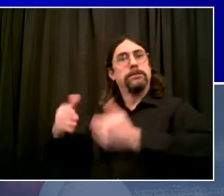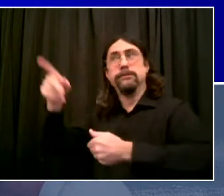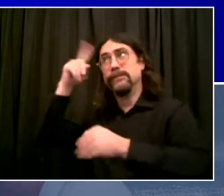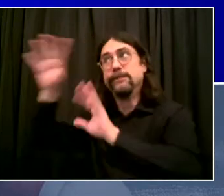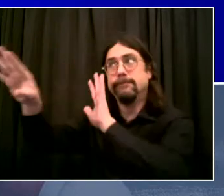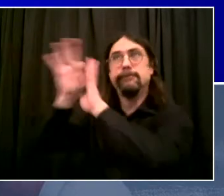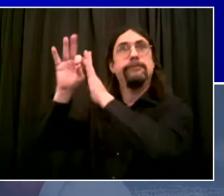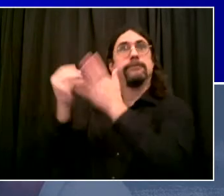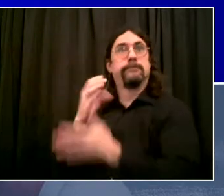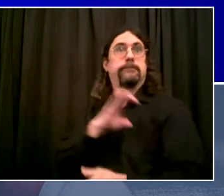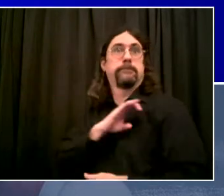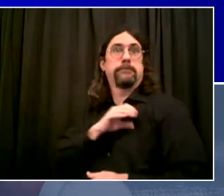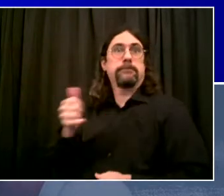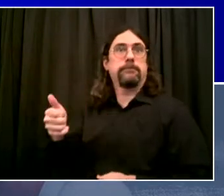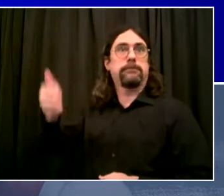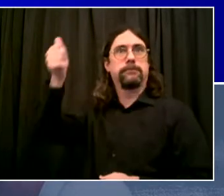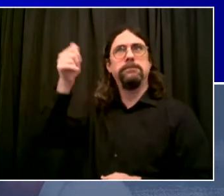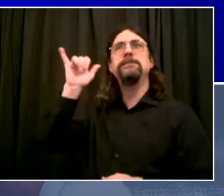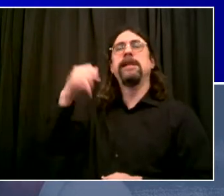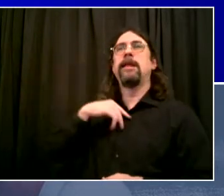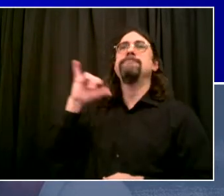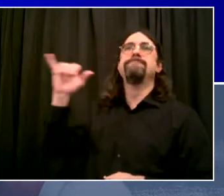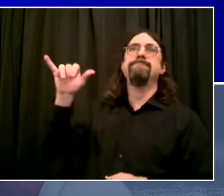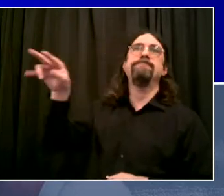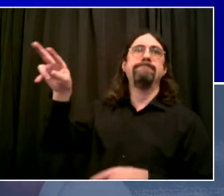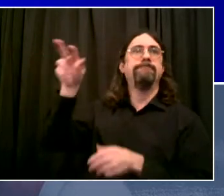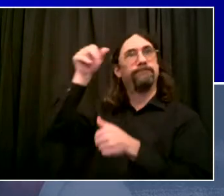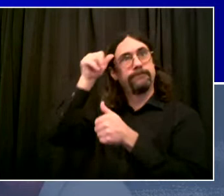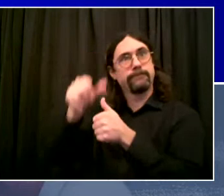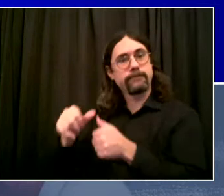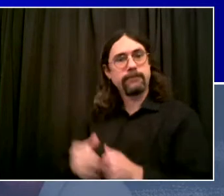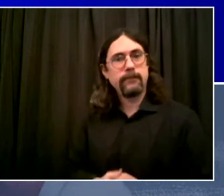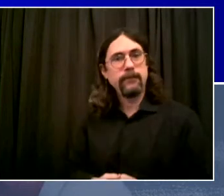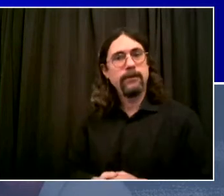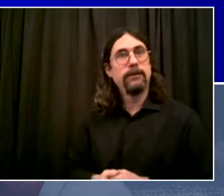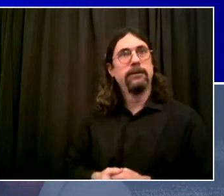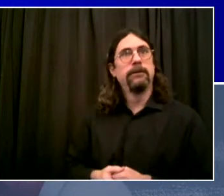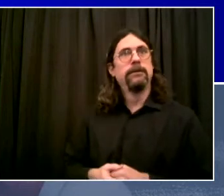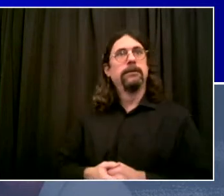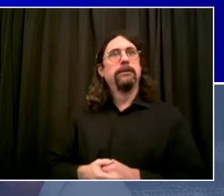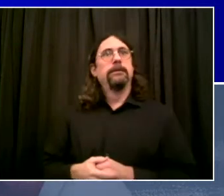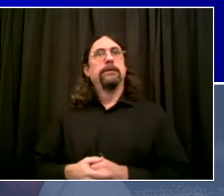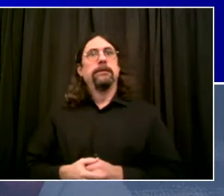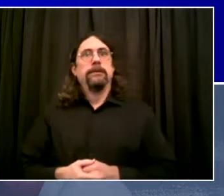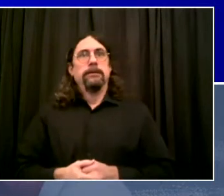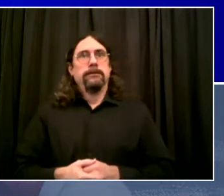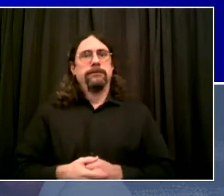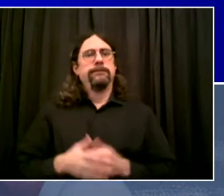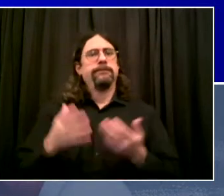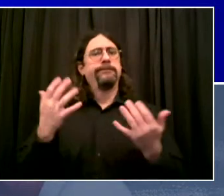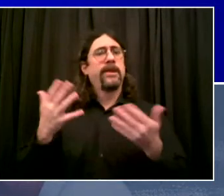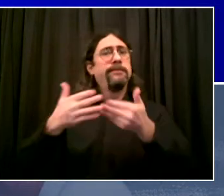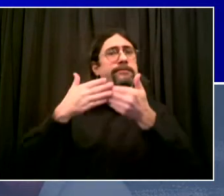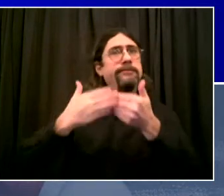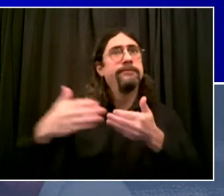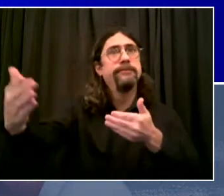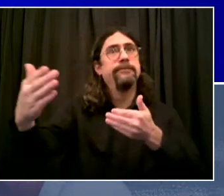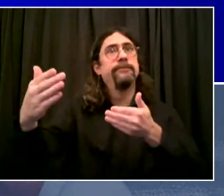FORWARD. FROM NOW ON PPIOLCE PRECINCT COUNCIL WILL BE INTERVIEWING FOR PRECINCT COMMANDER ROLES.